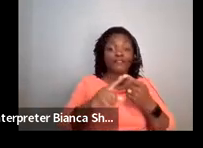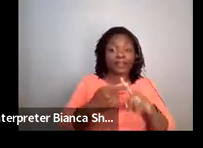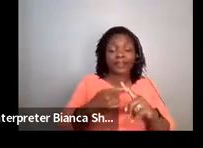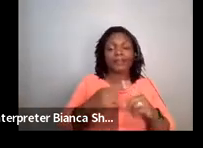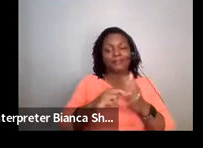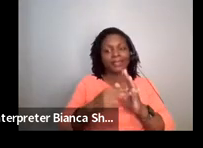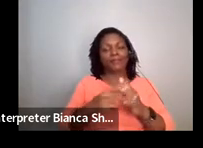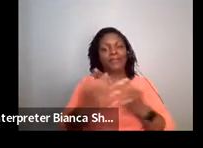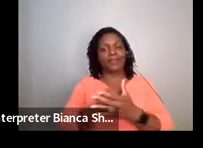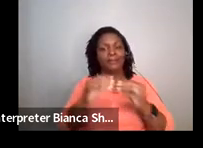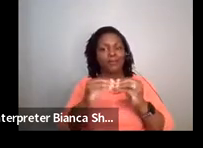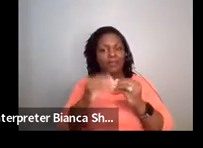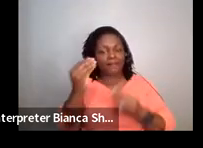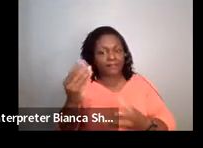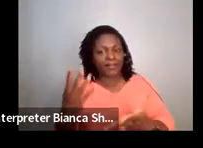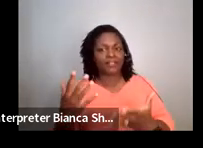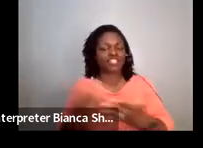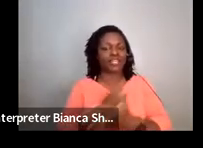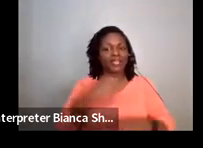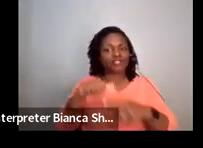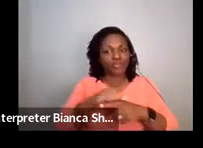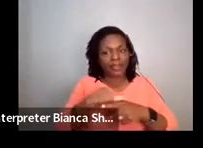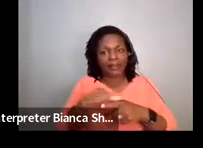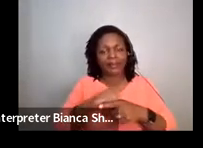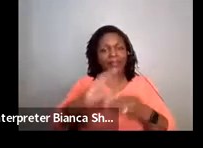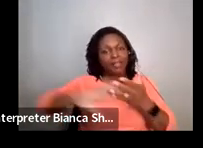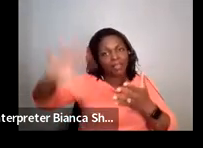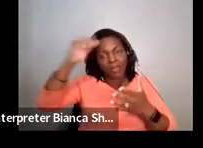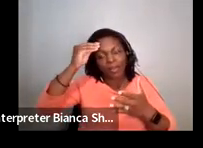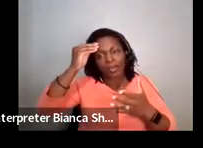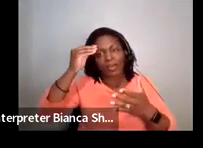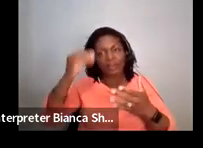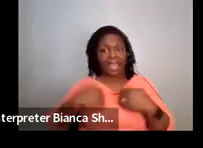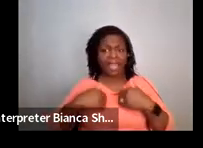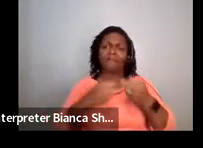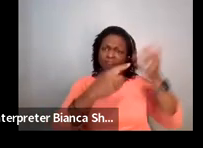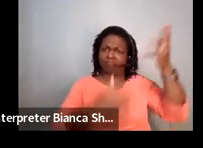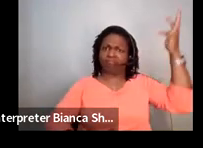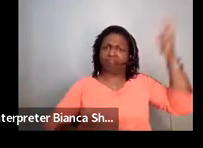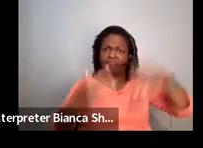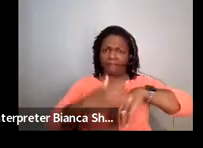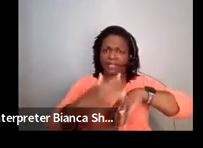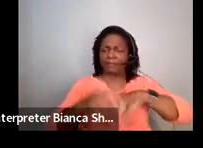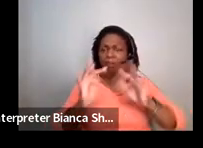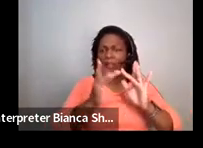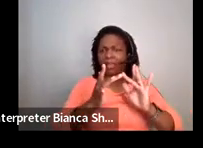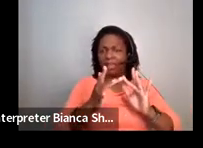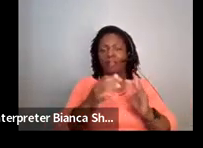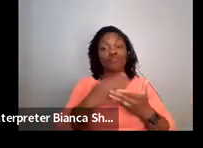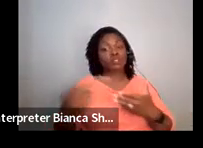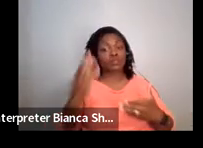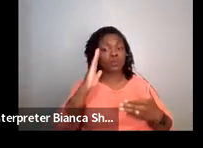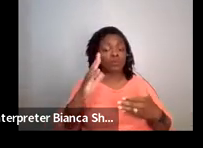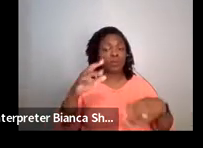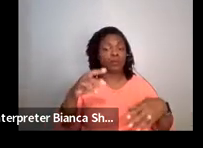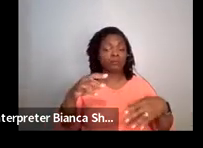So much is available online. i'll give you some researches resources at the end.